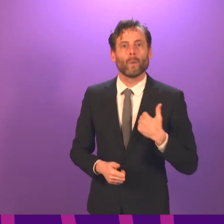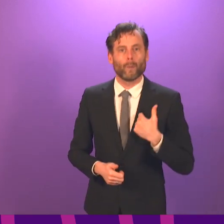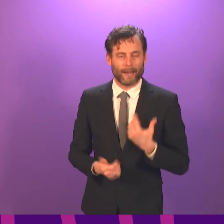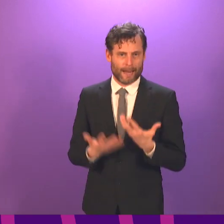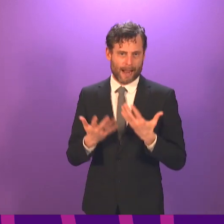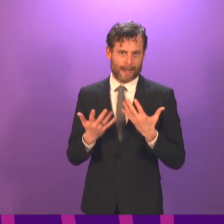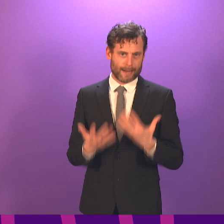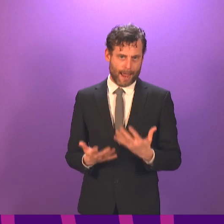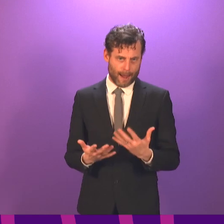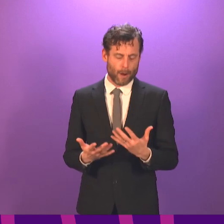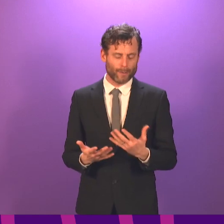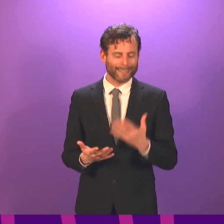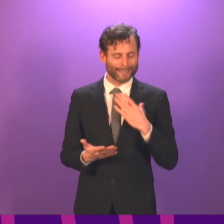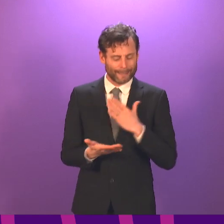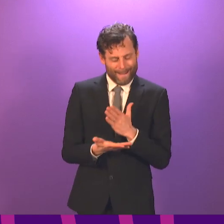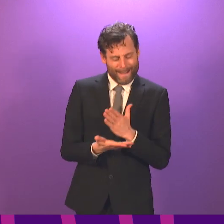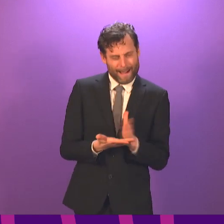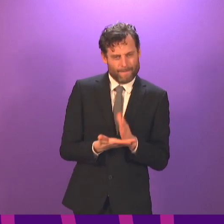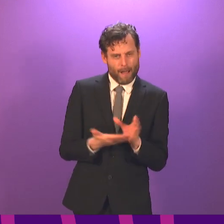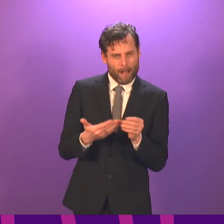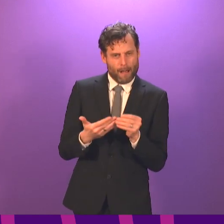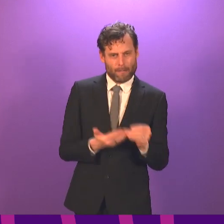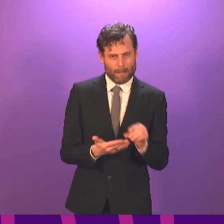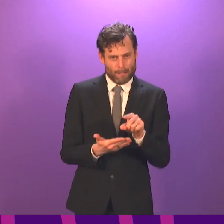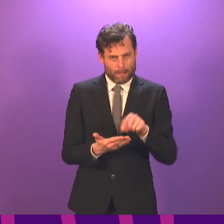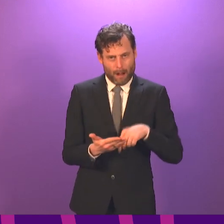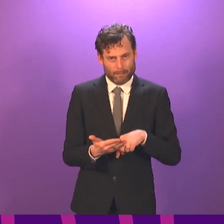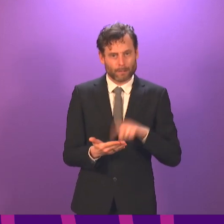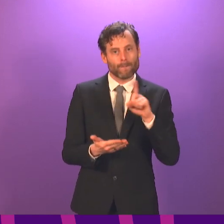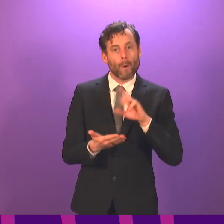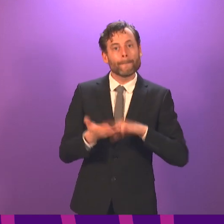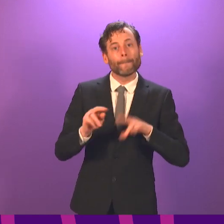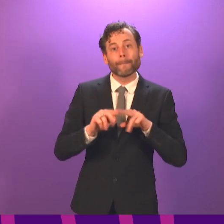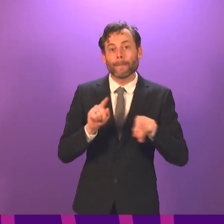guidance on an issue that is directly relevant to parents of newborn children. There are